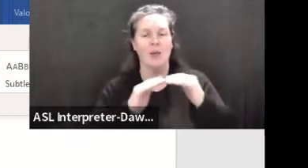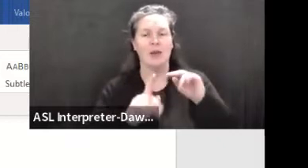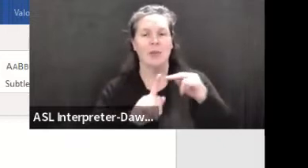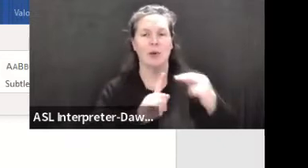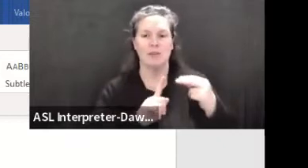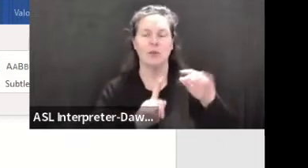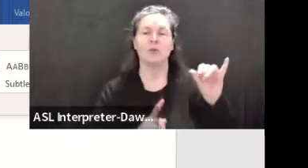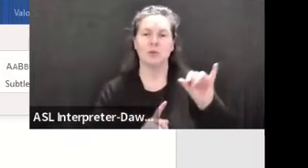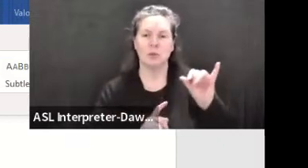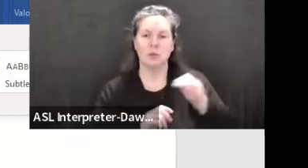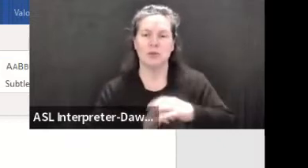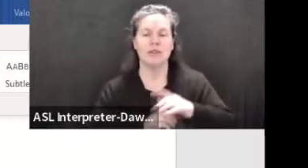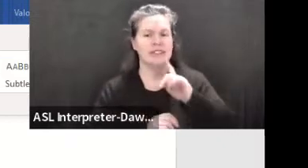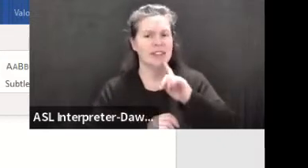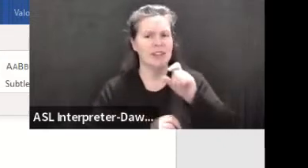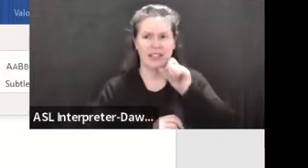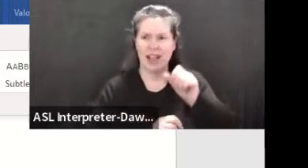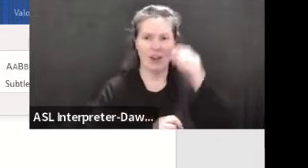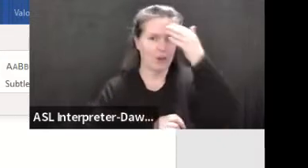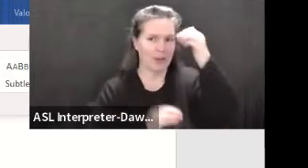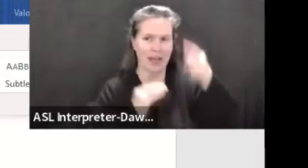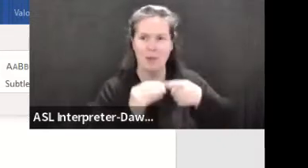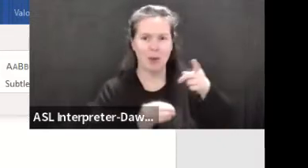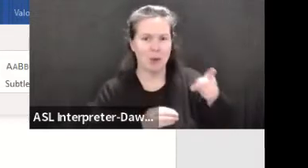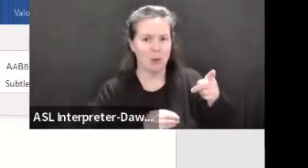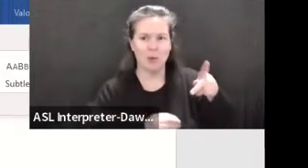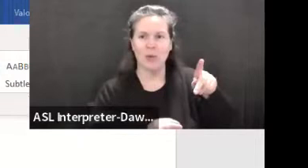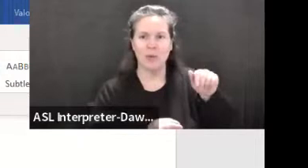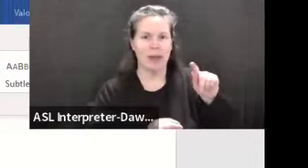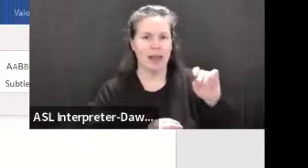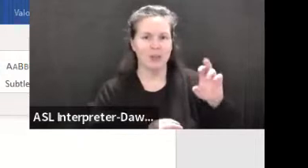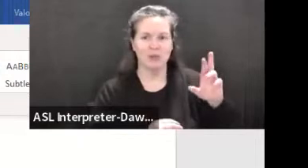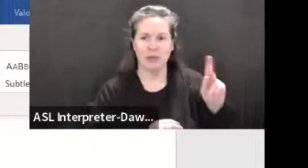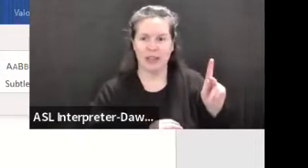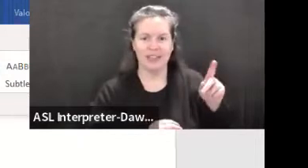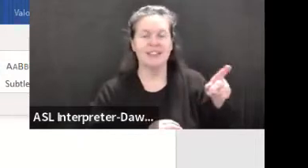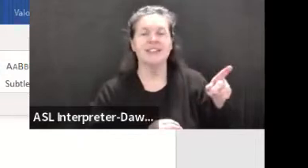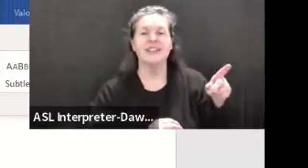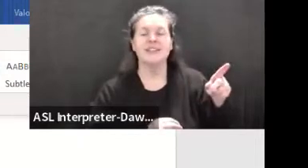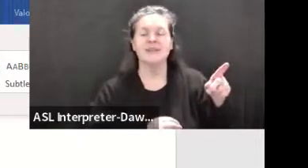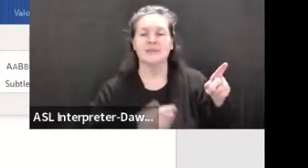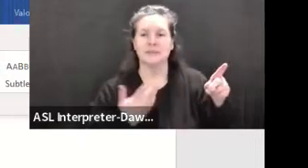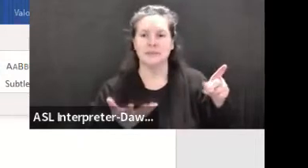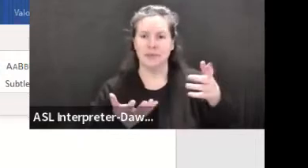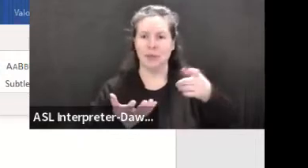So definitely not gonna forget you, is just, I want you to hold that thought